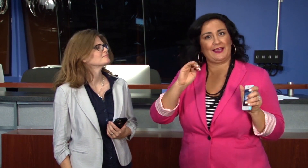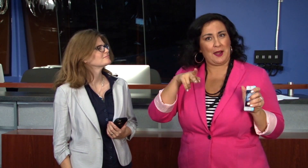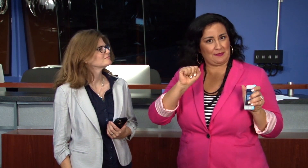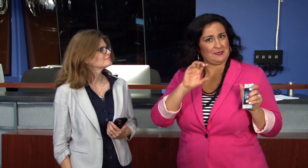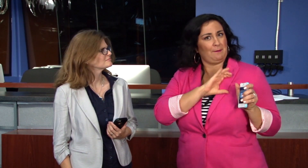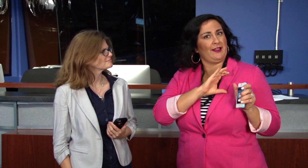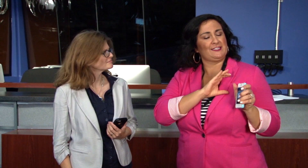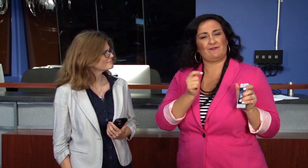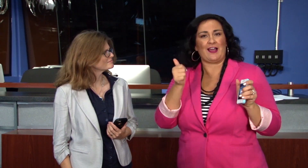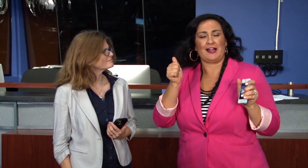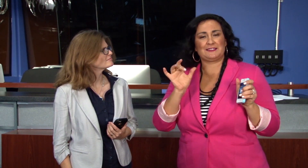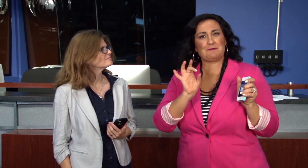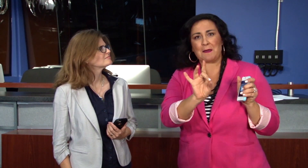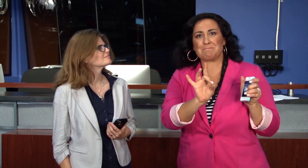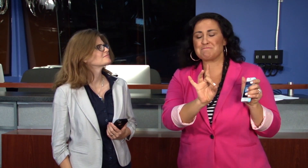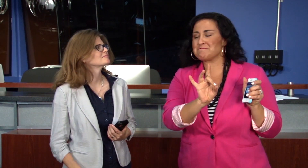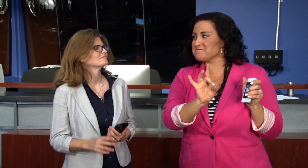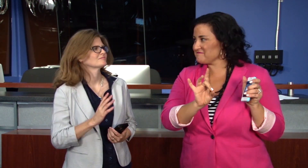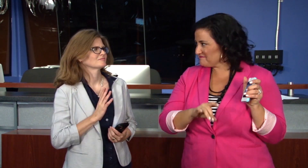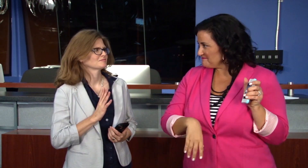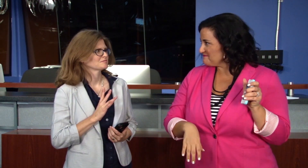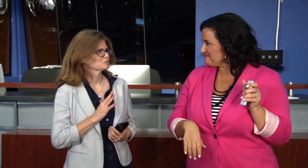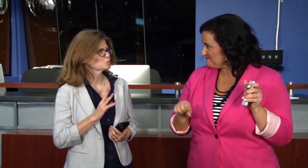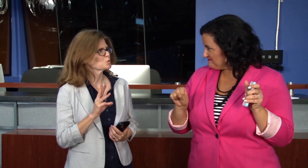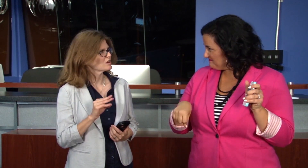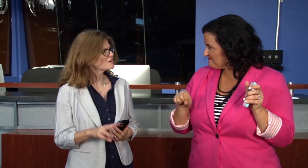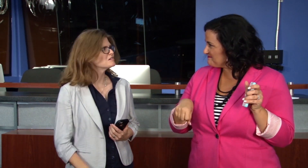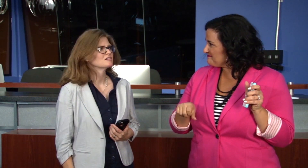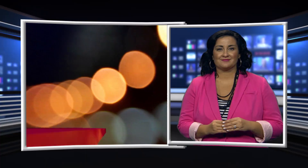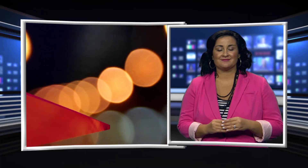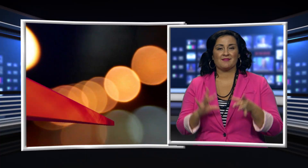let you text tips to your campus police.